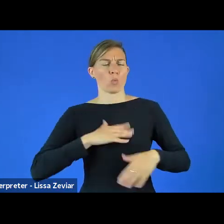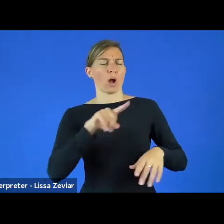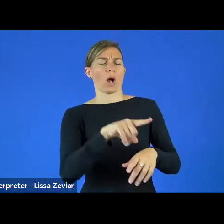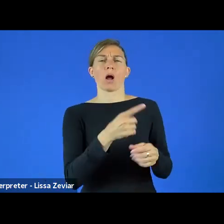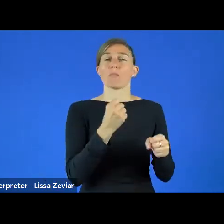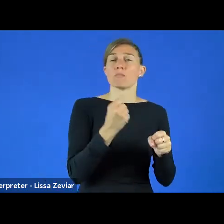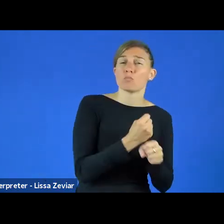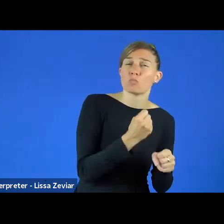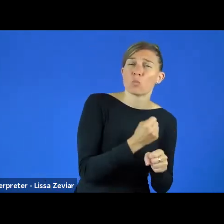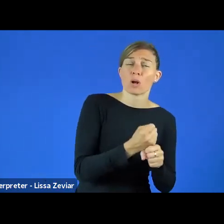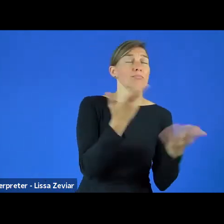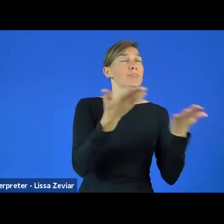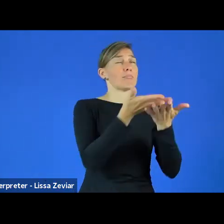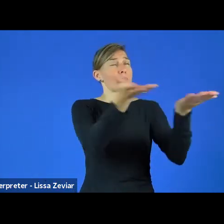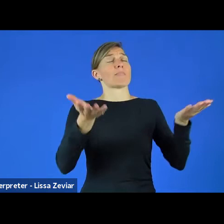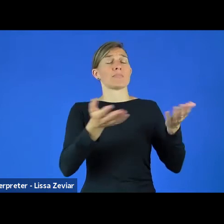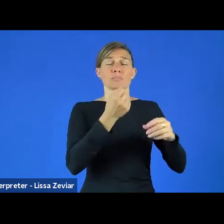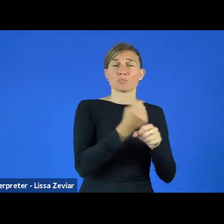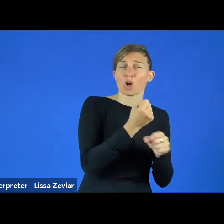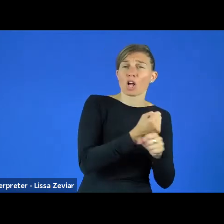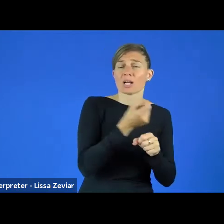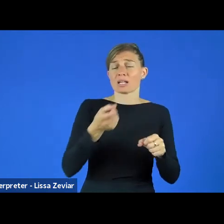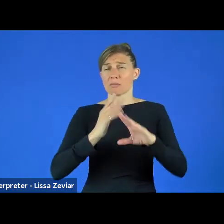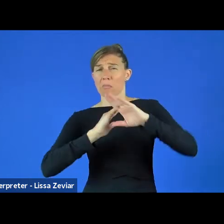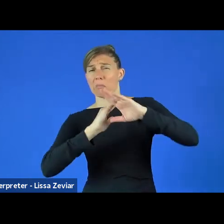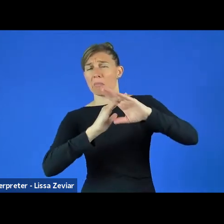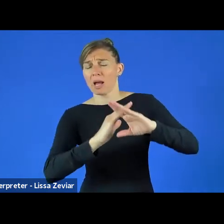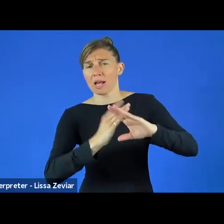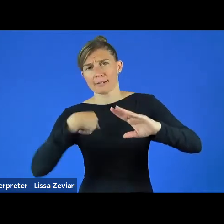One important topic of SAGA is to promote the view